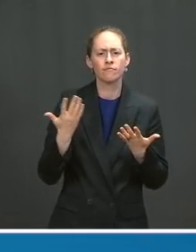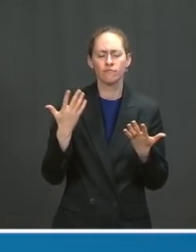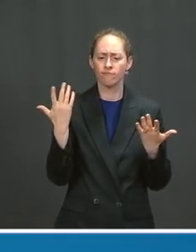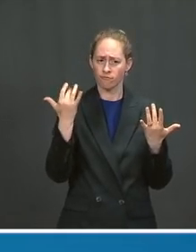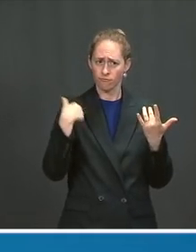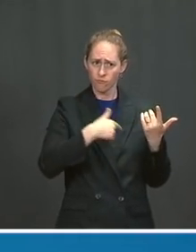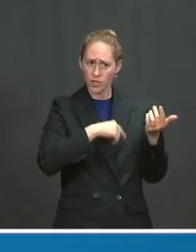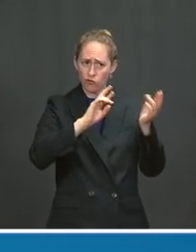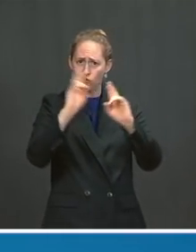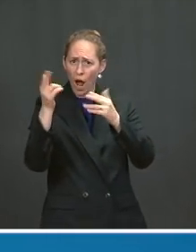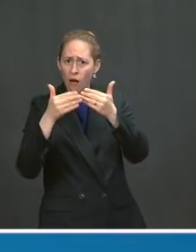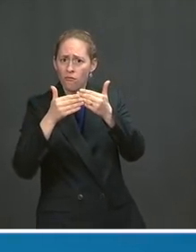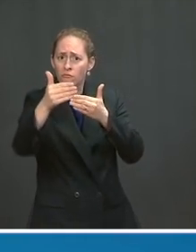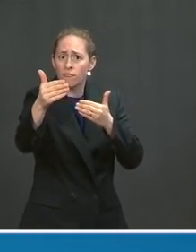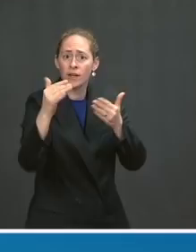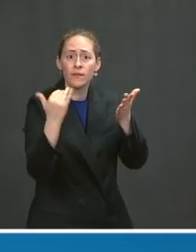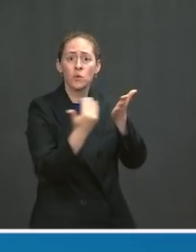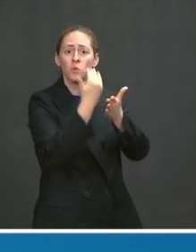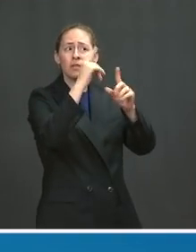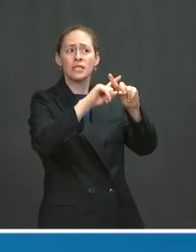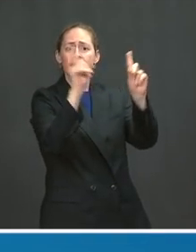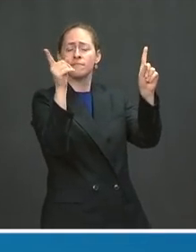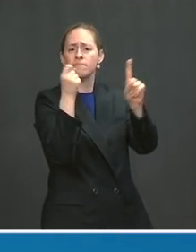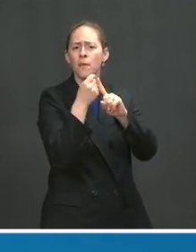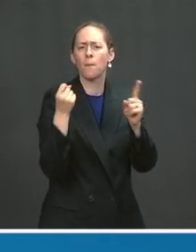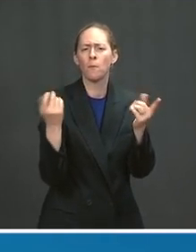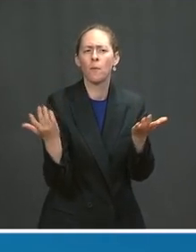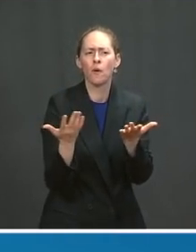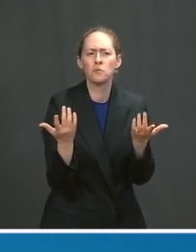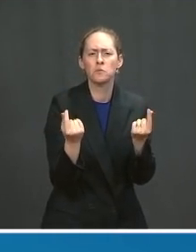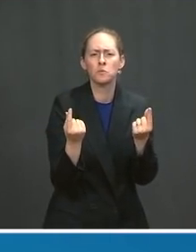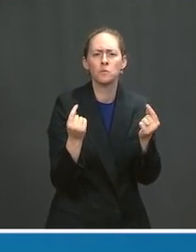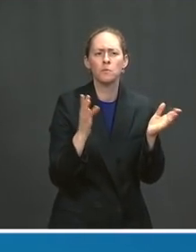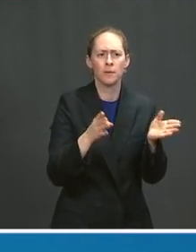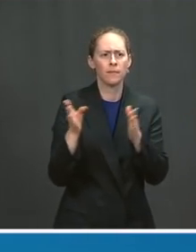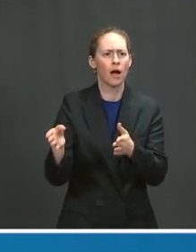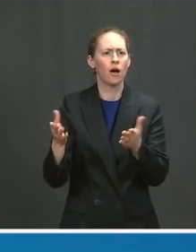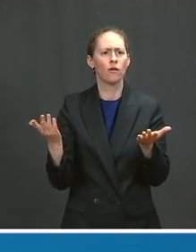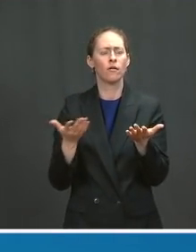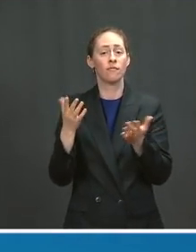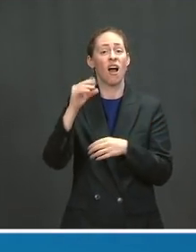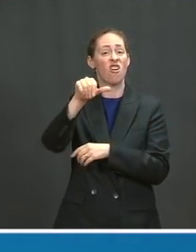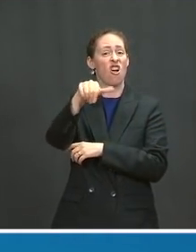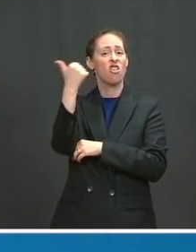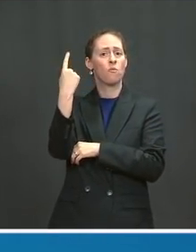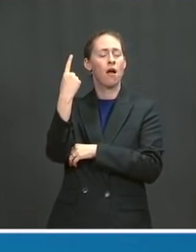And another turning point was September 11th, 20 years ago this year,